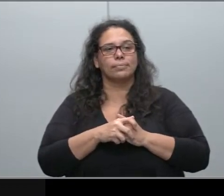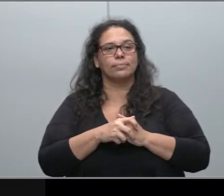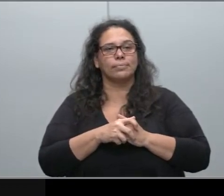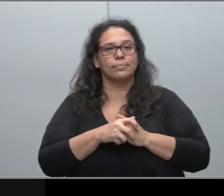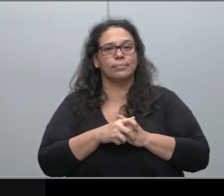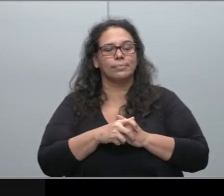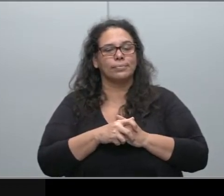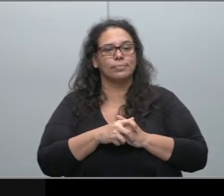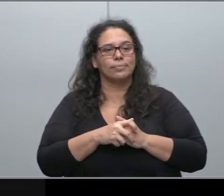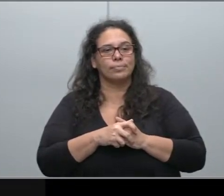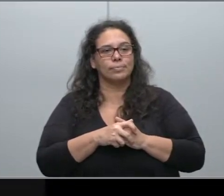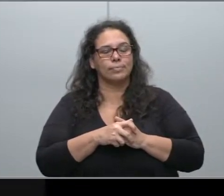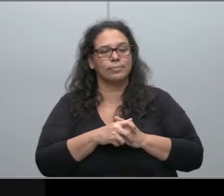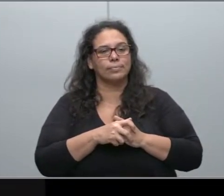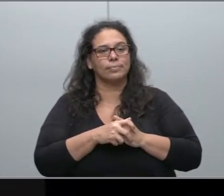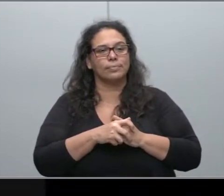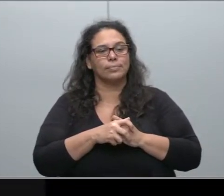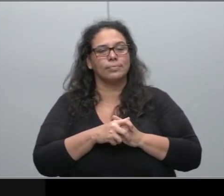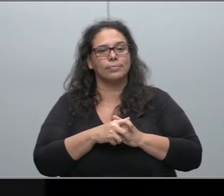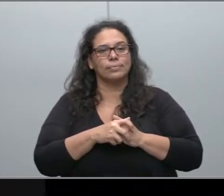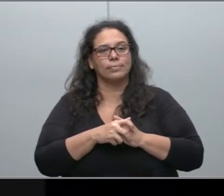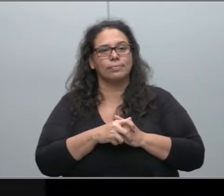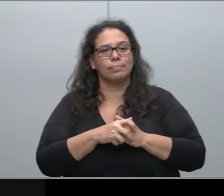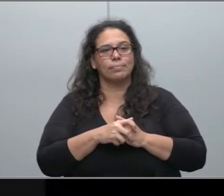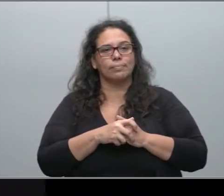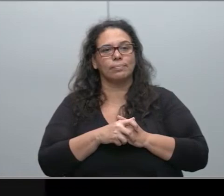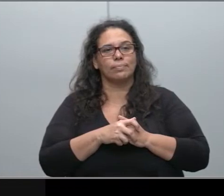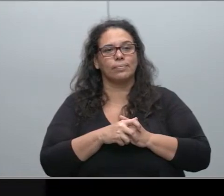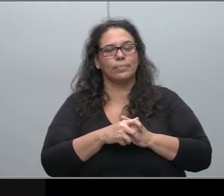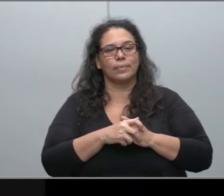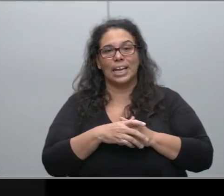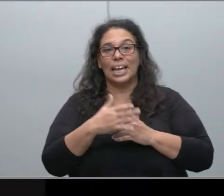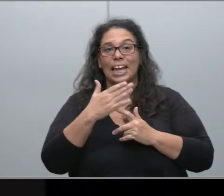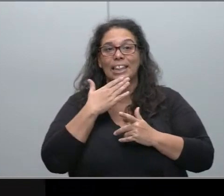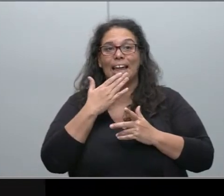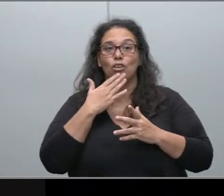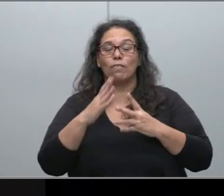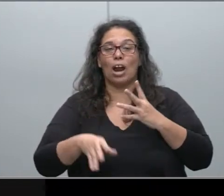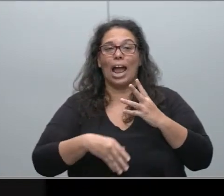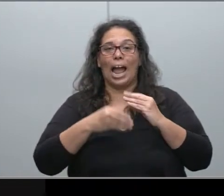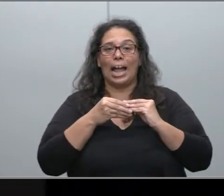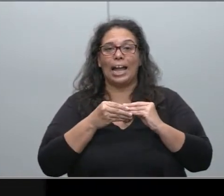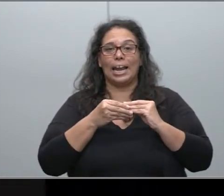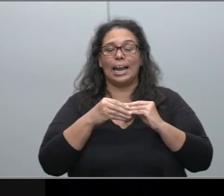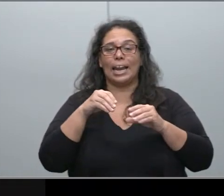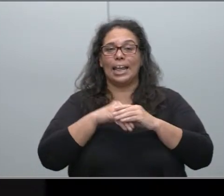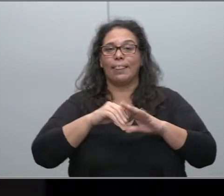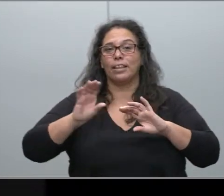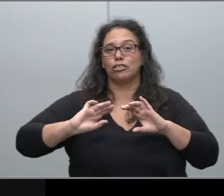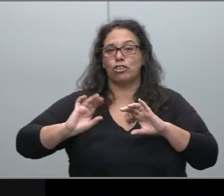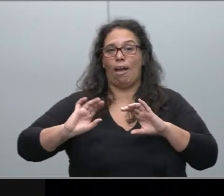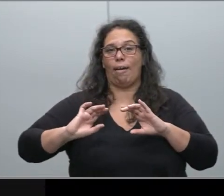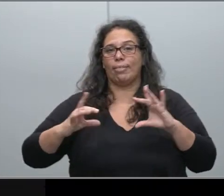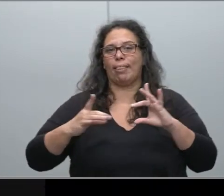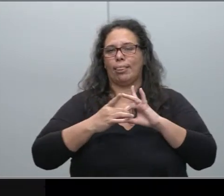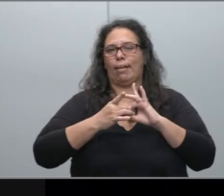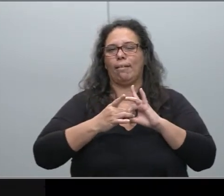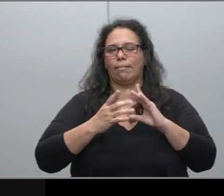at some other responses and providing your support or ones that you resonate with. And just to note, a technical note,